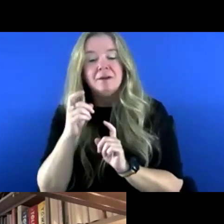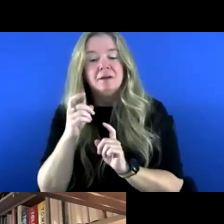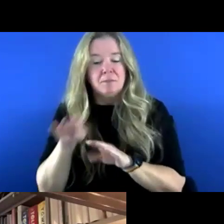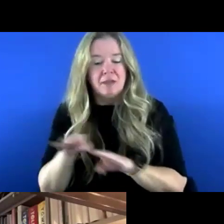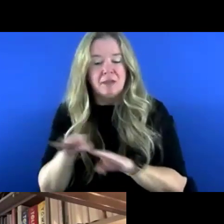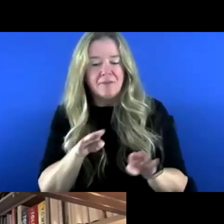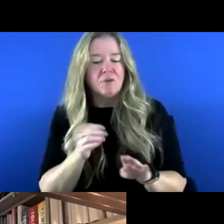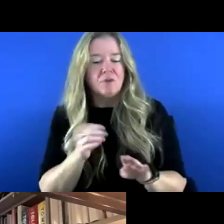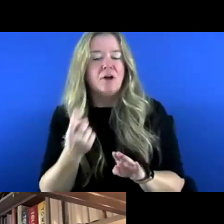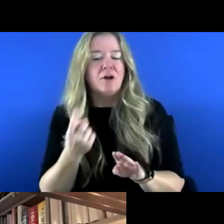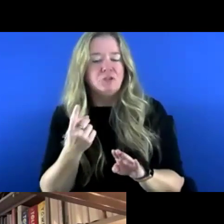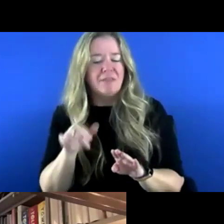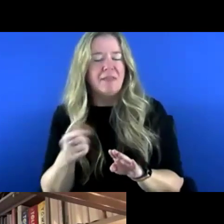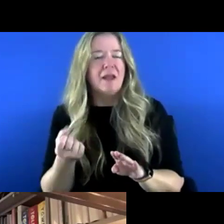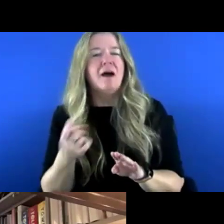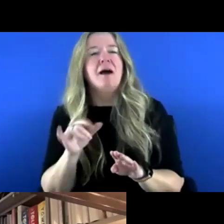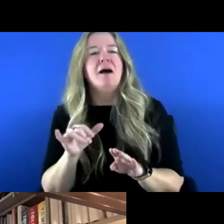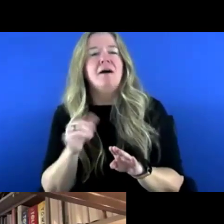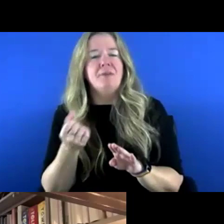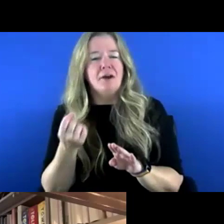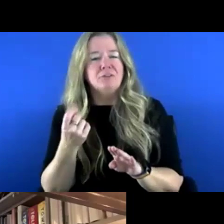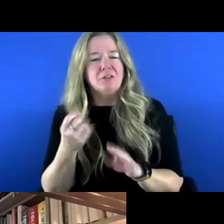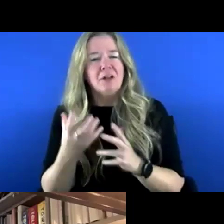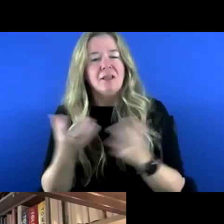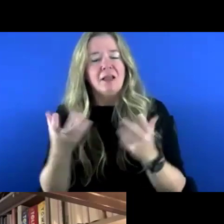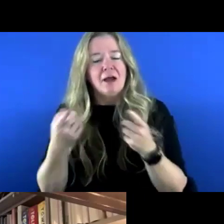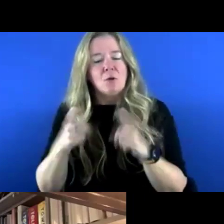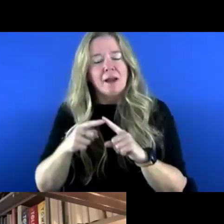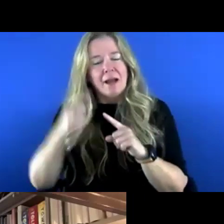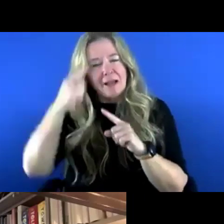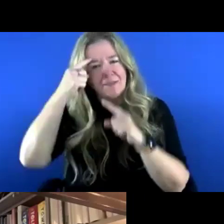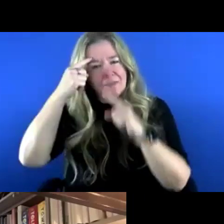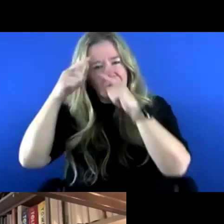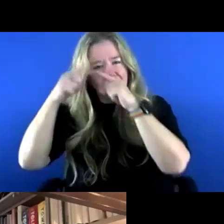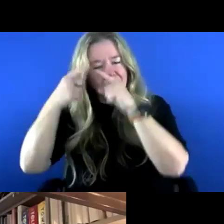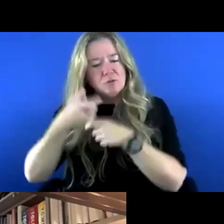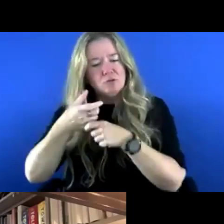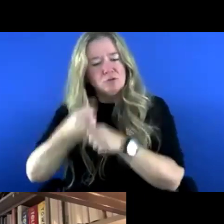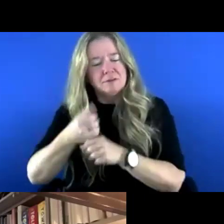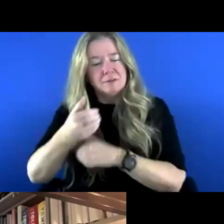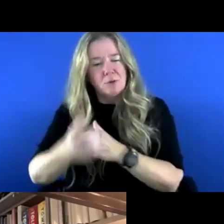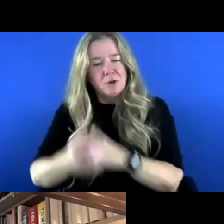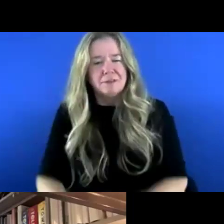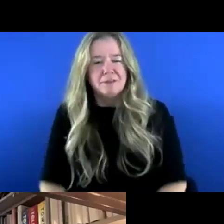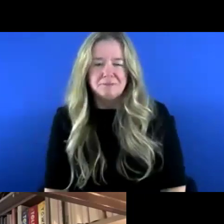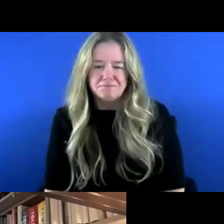that are showing you that there's a lot going on in there. And we just need to trust the process.